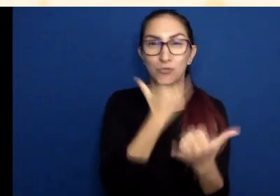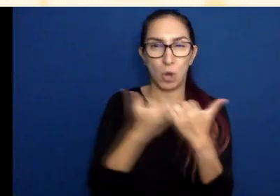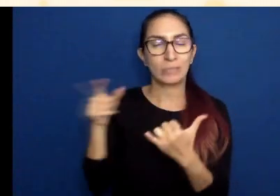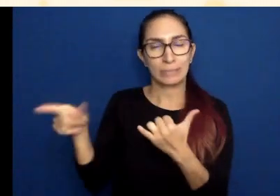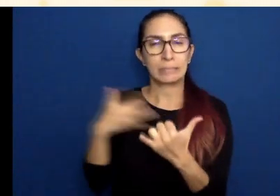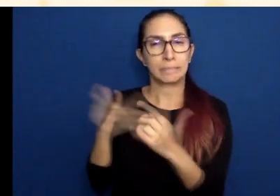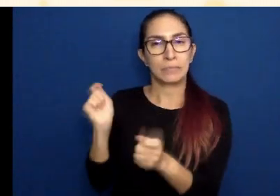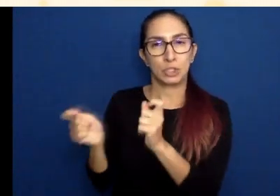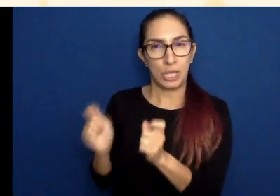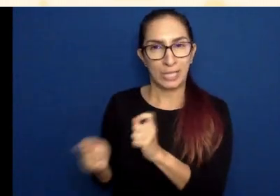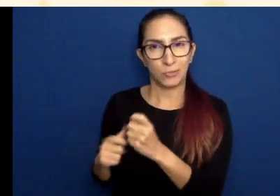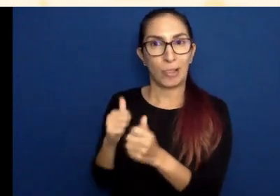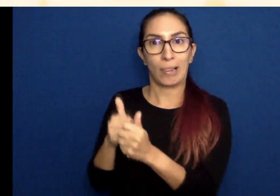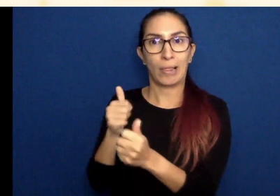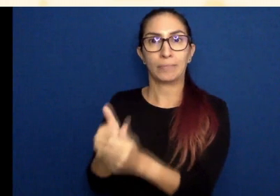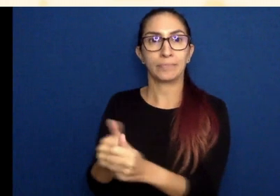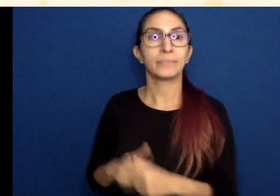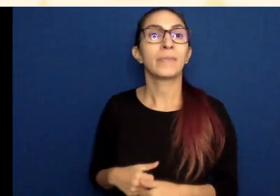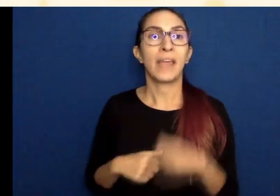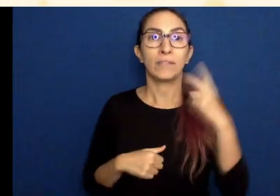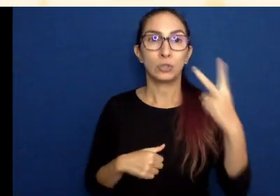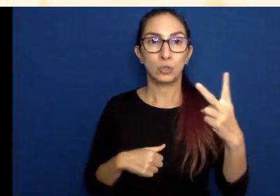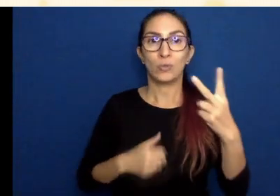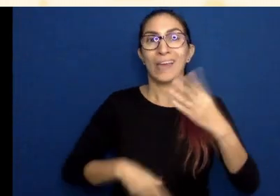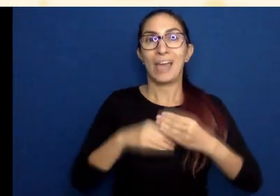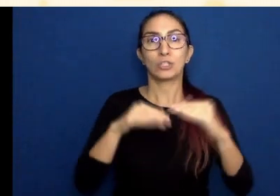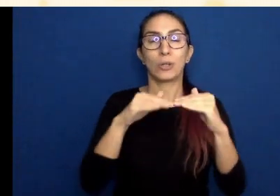But there are two additional level A Success Criteria in 2.2,